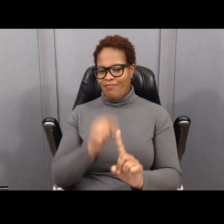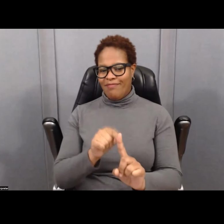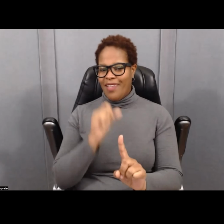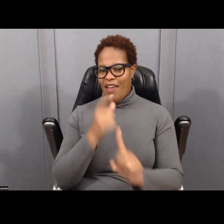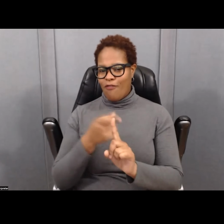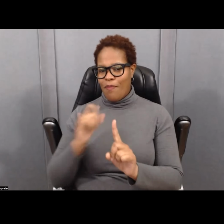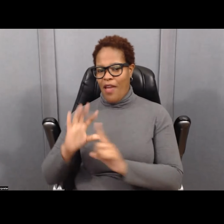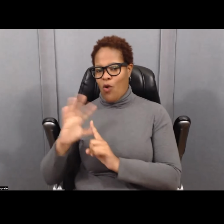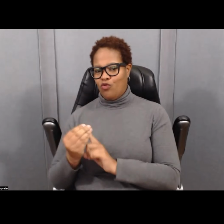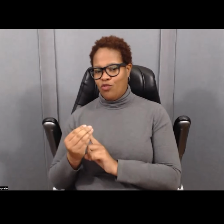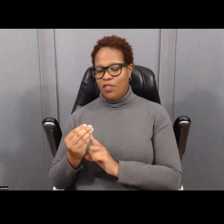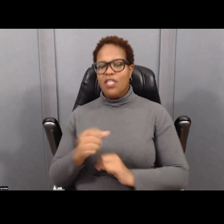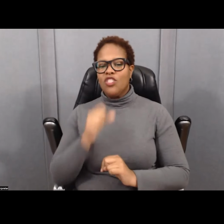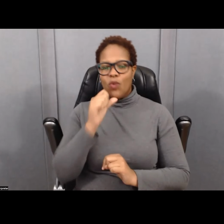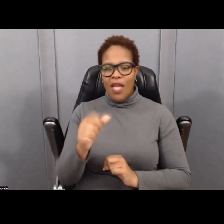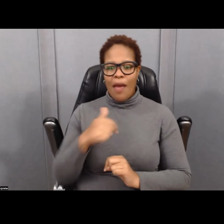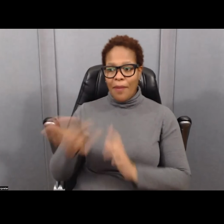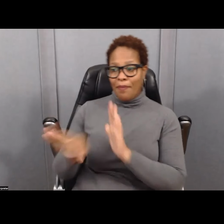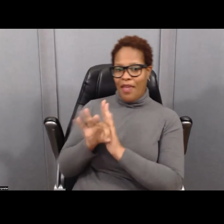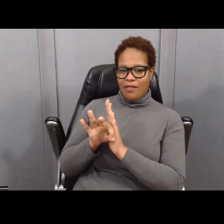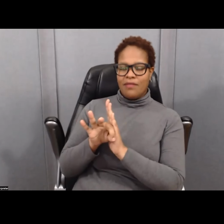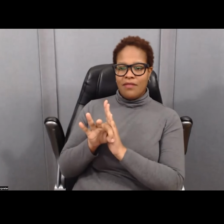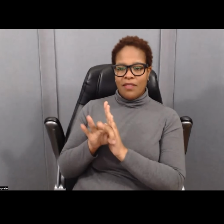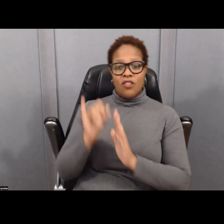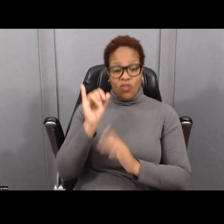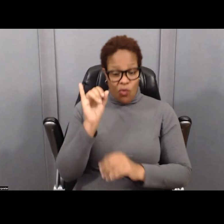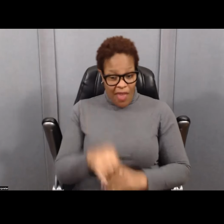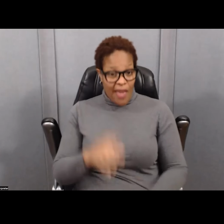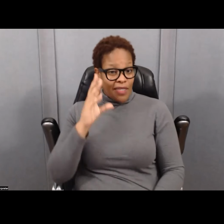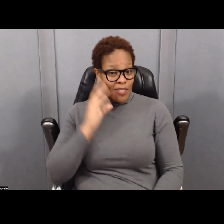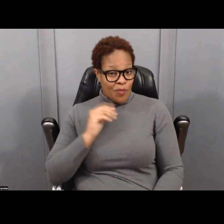she would not have been casted. And so that experience is very different